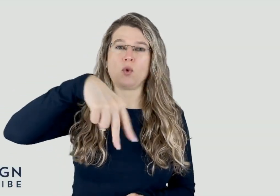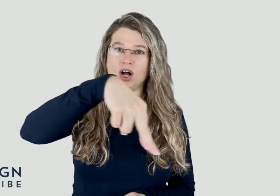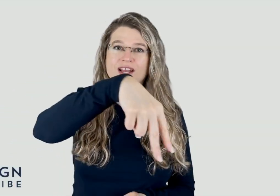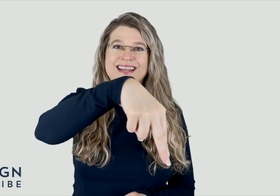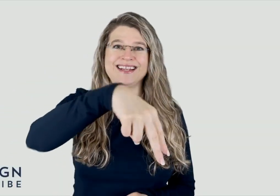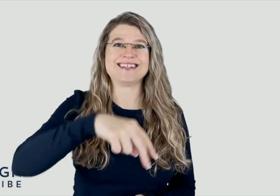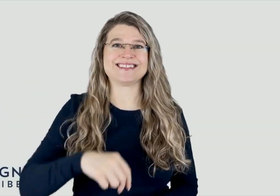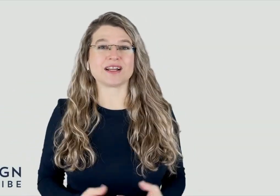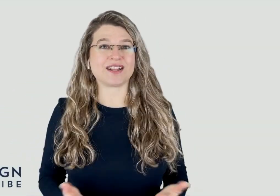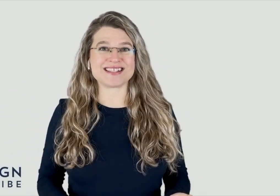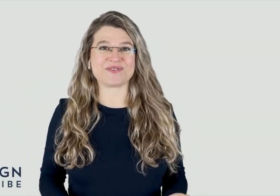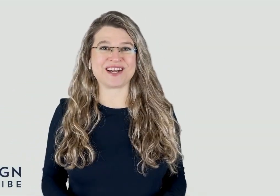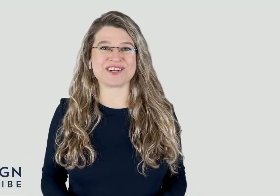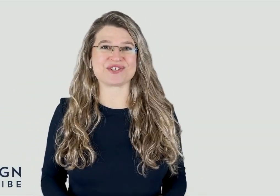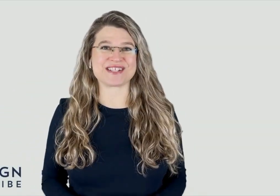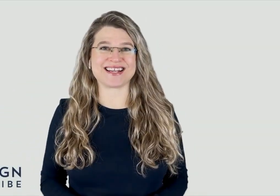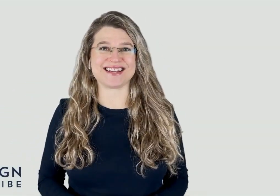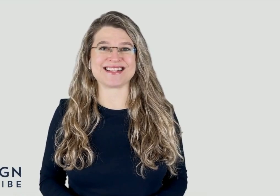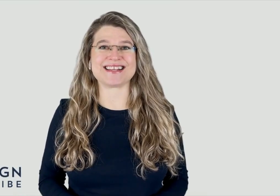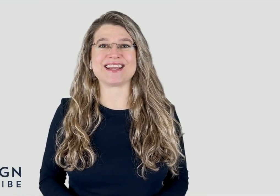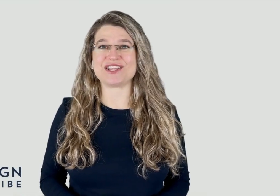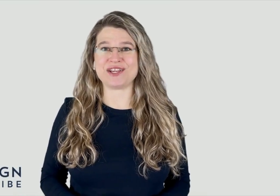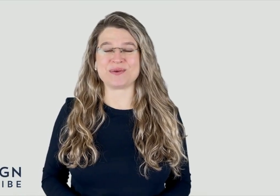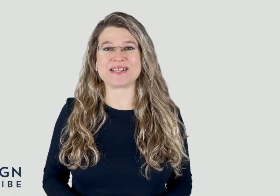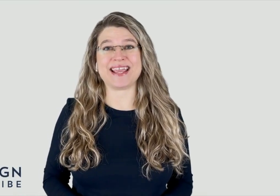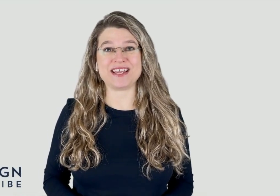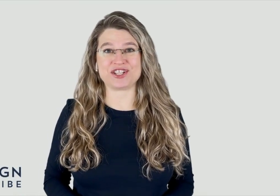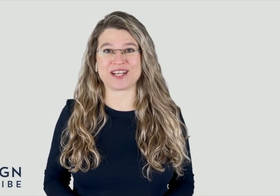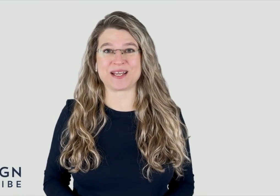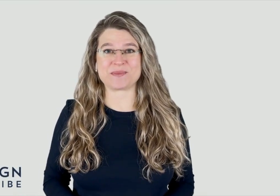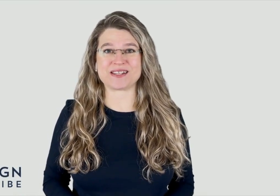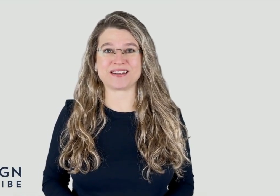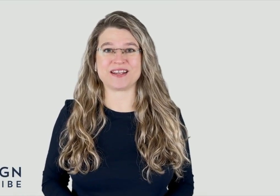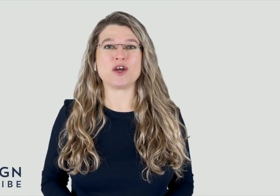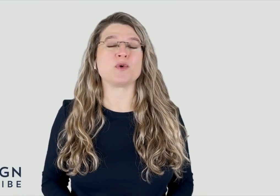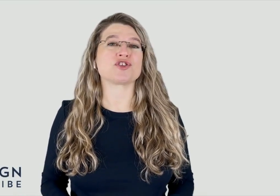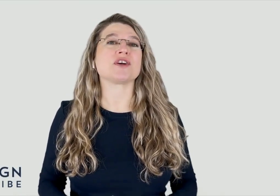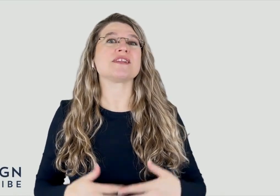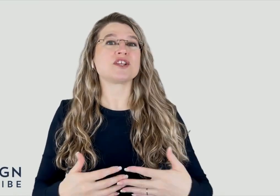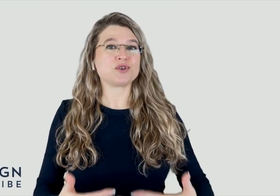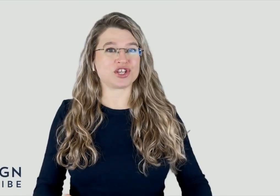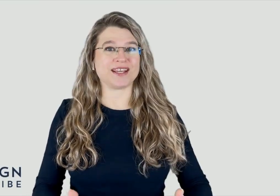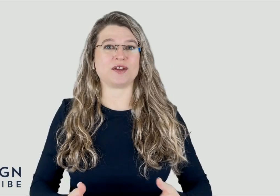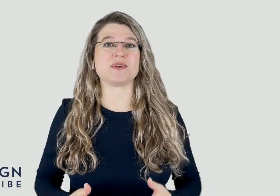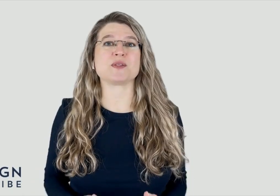walking. Classifiers are signs that use handshapes, which are associated with